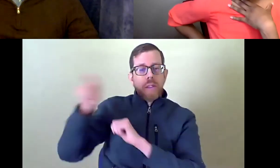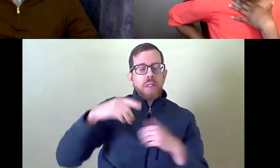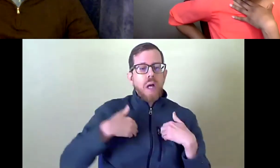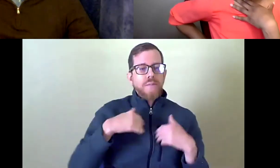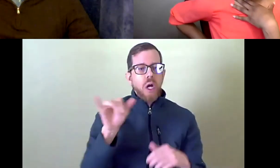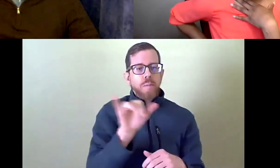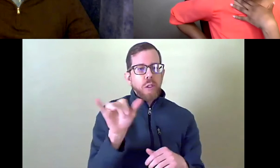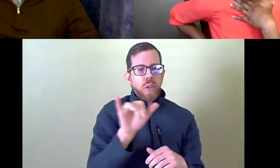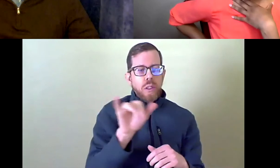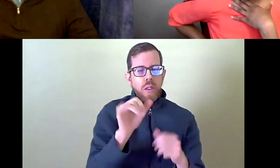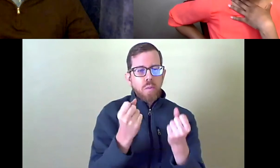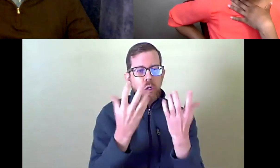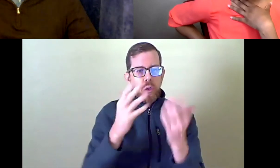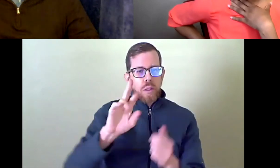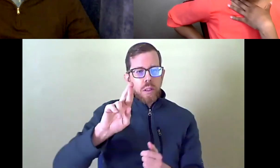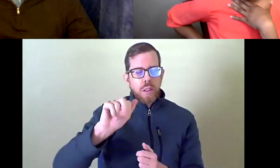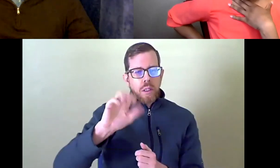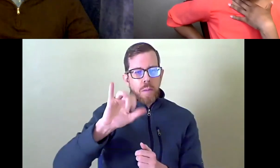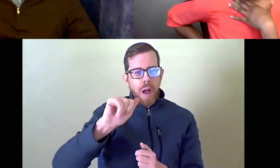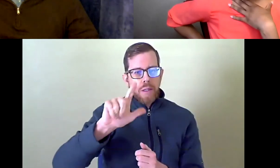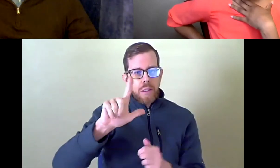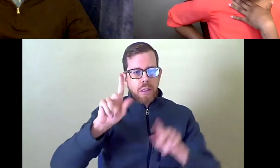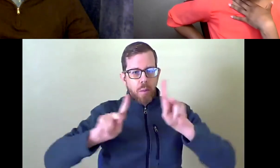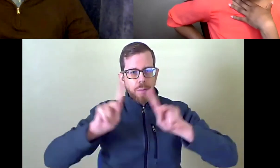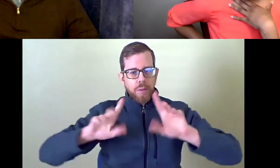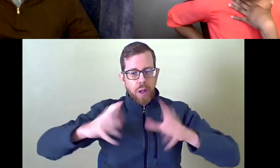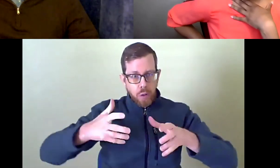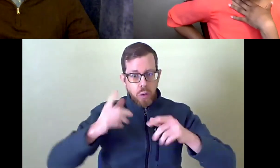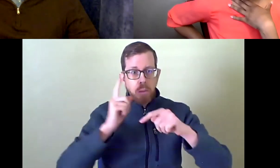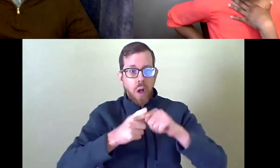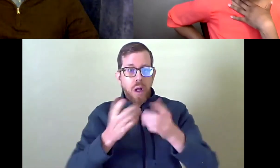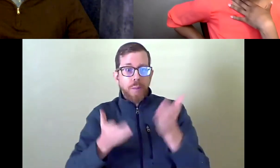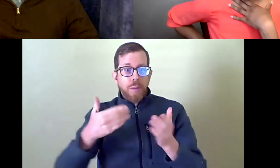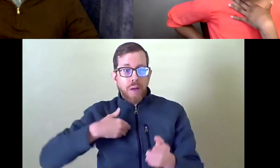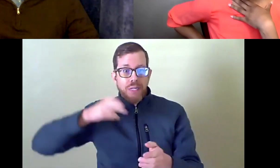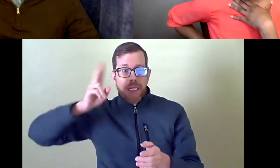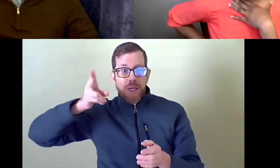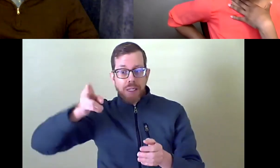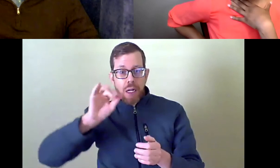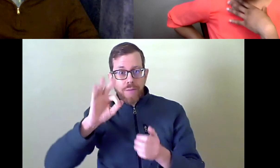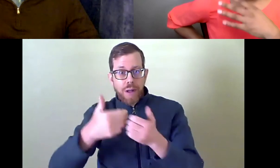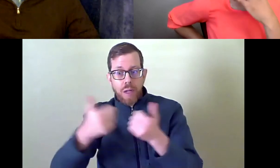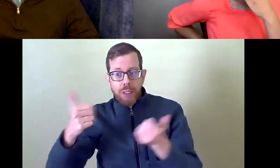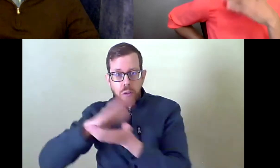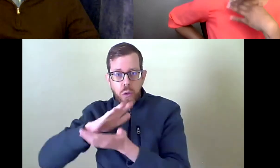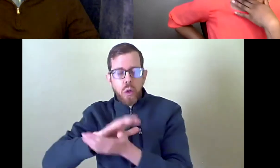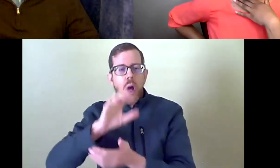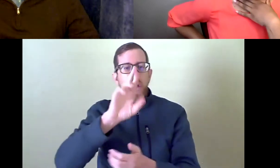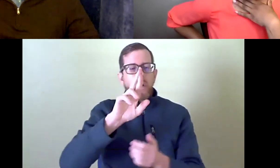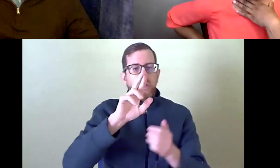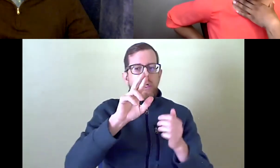however international countries do they have similar racial disparities that we have and in the